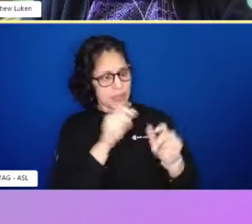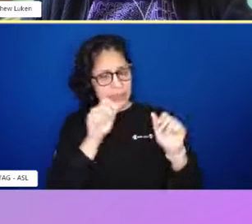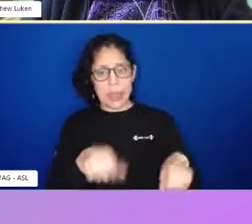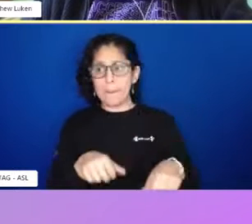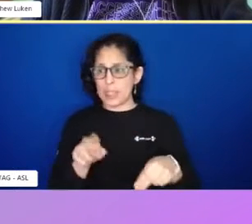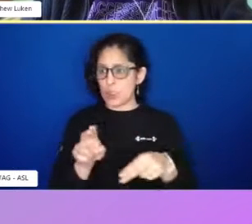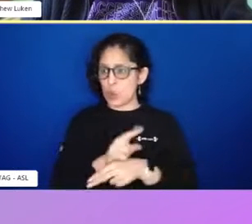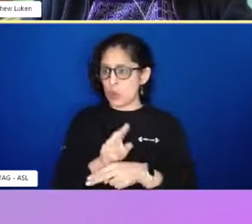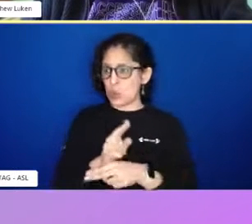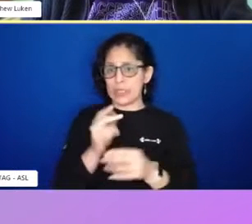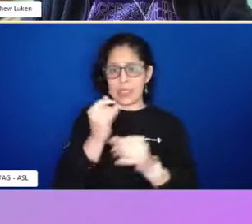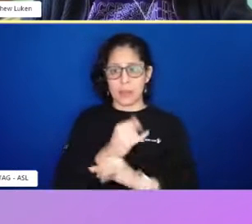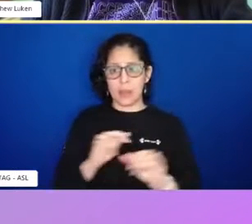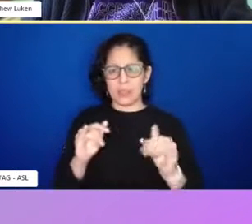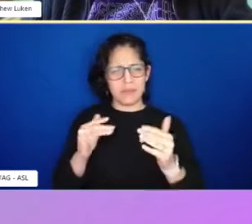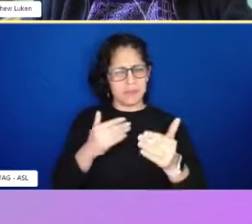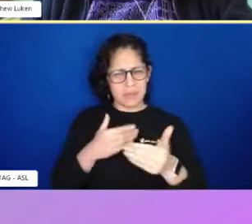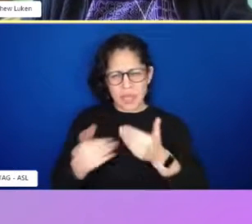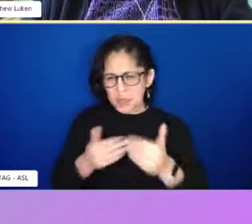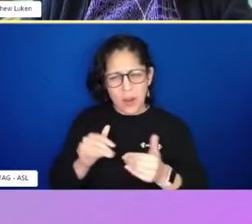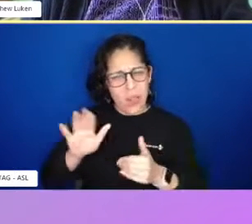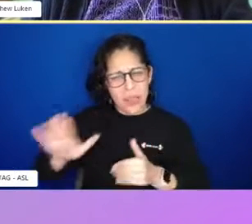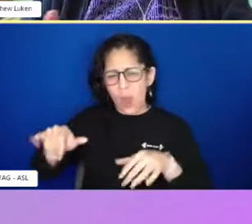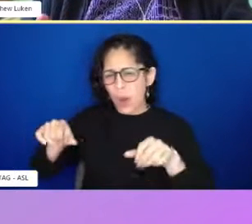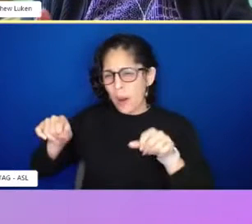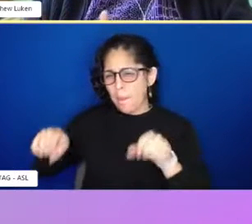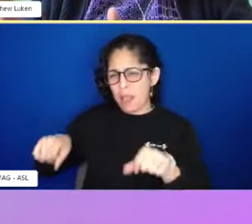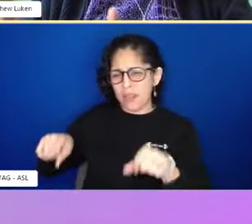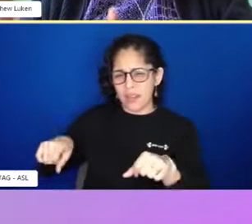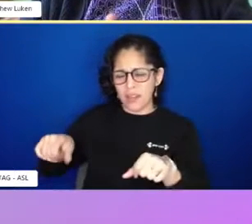to characteristics that products in facilities used